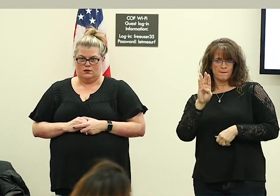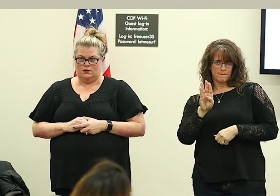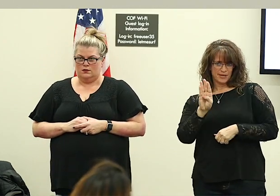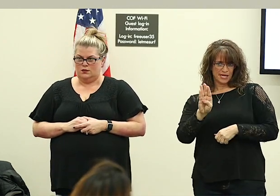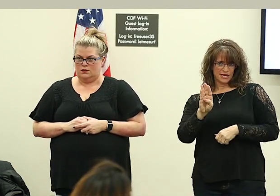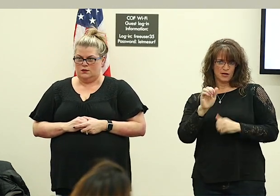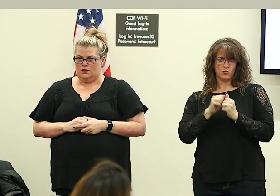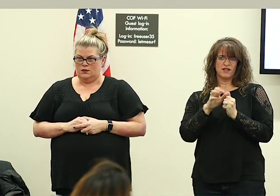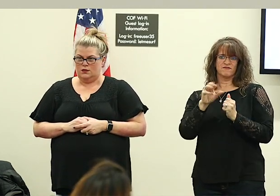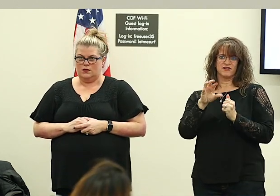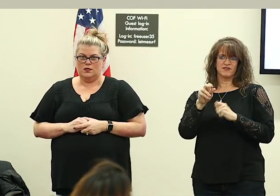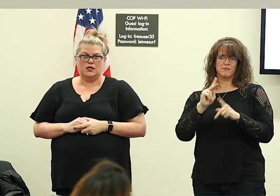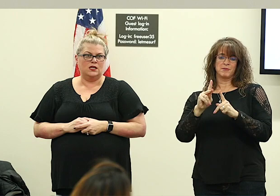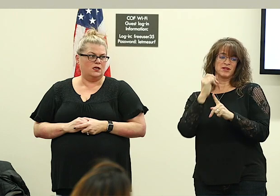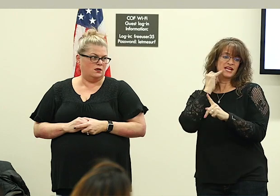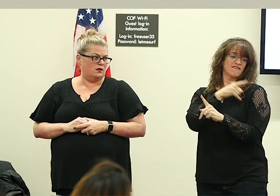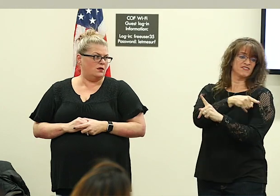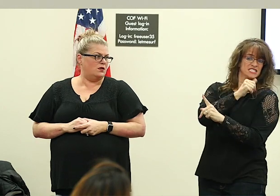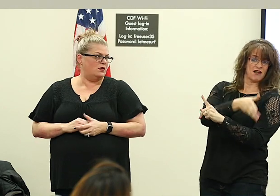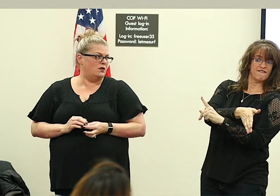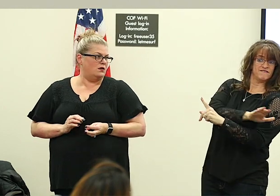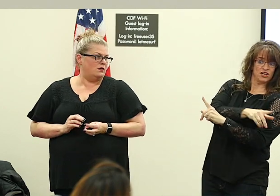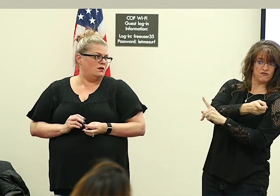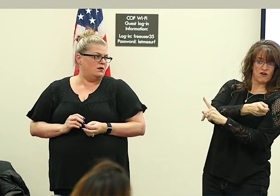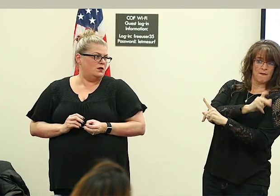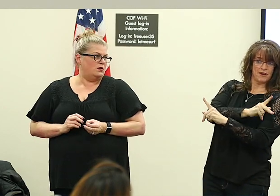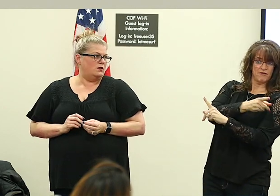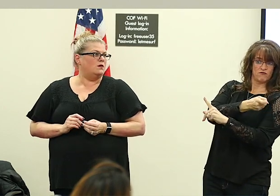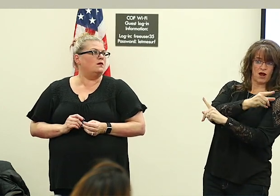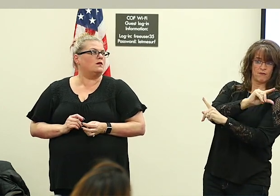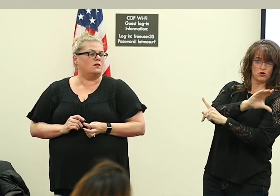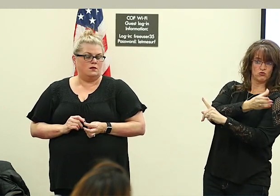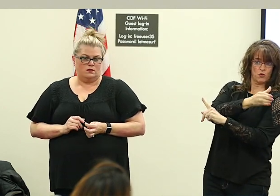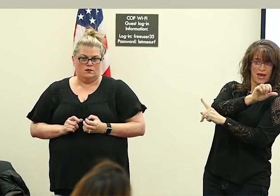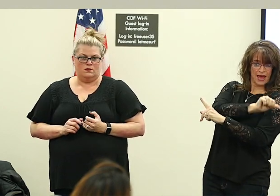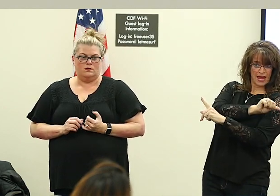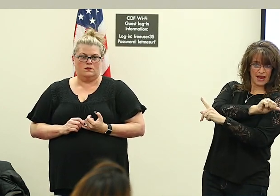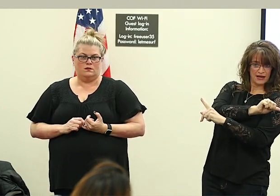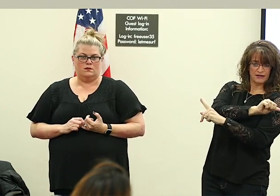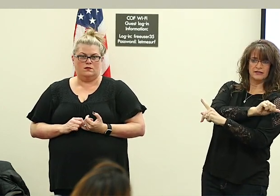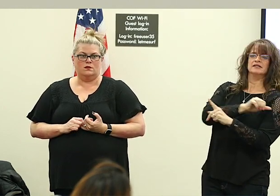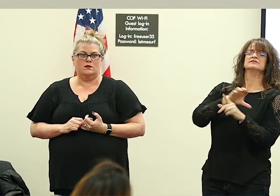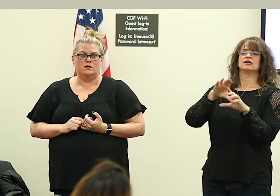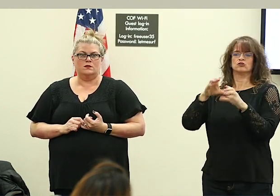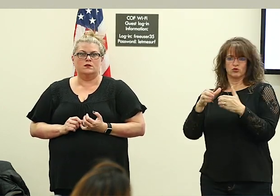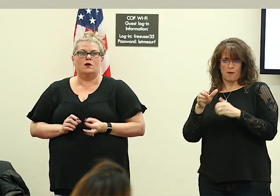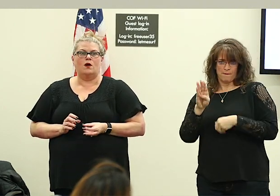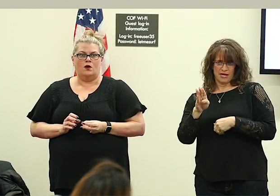if the homes are not filled by Group A. And then keep going down until all 19 homes have been selected.